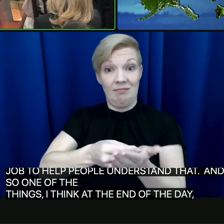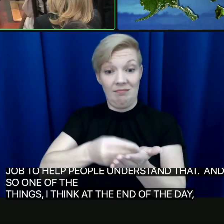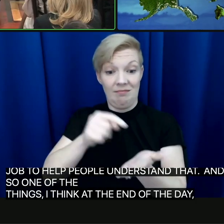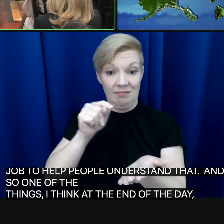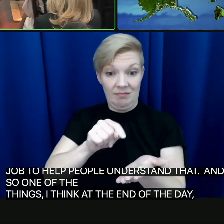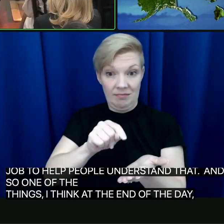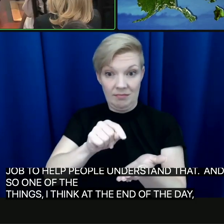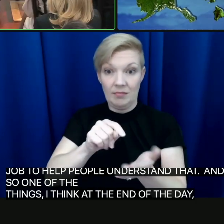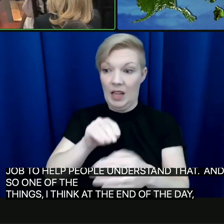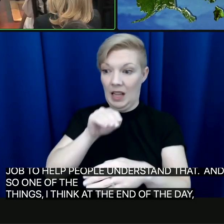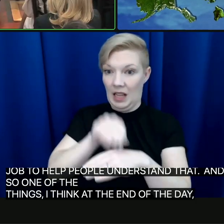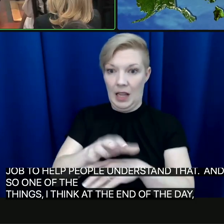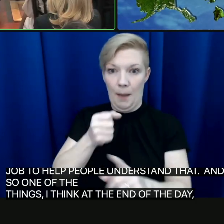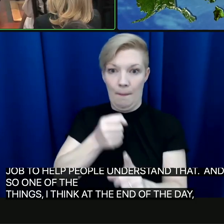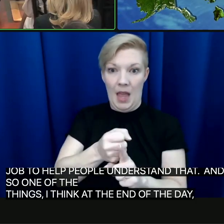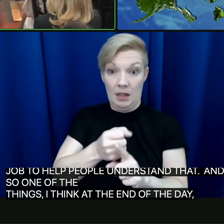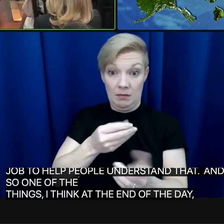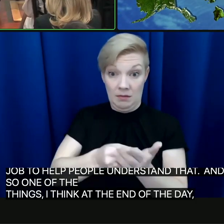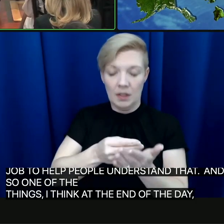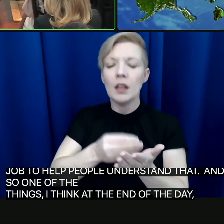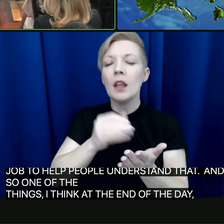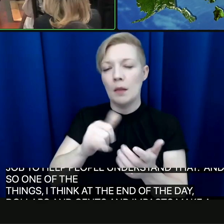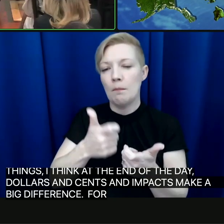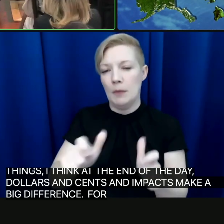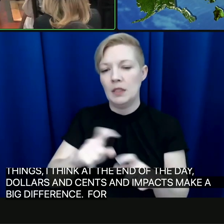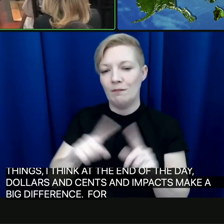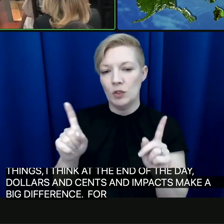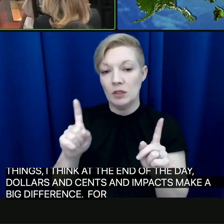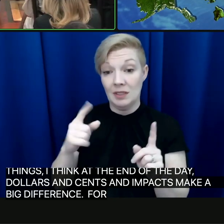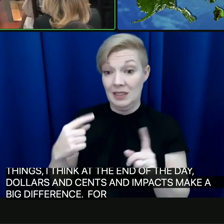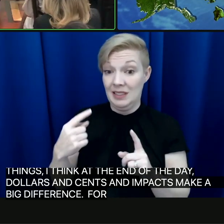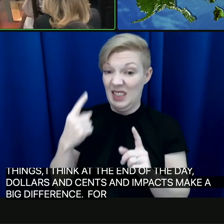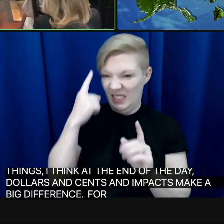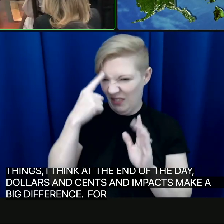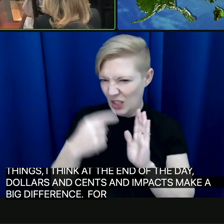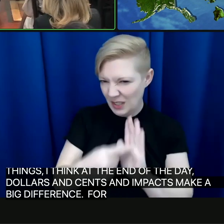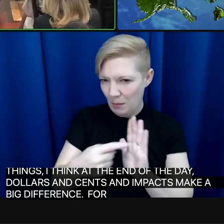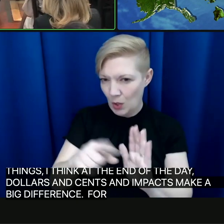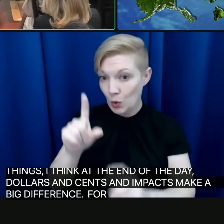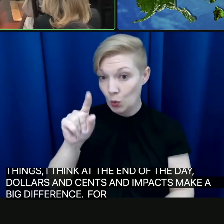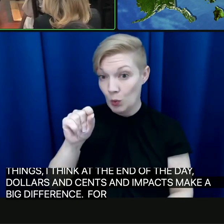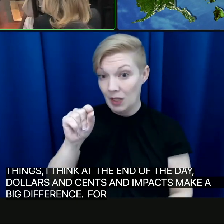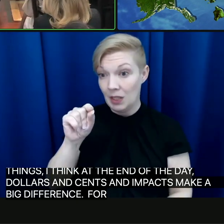For example, 2022, we've had we've had nine events